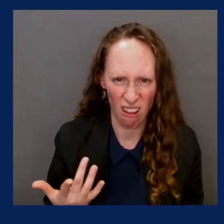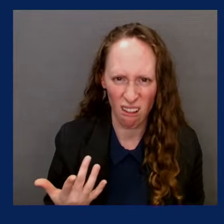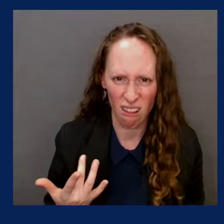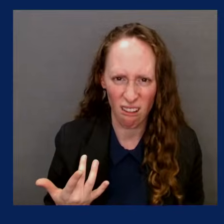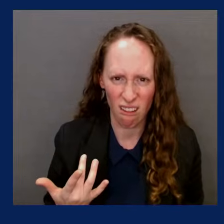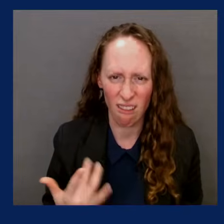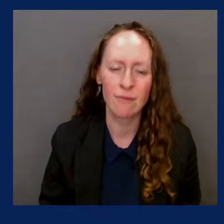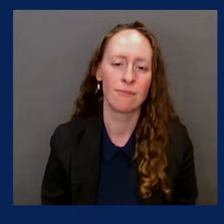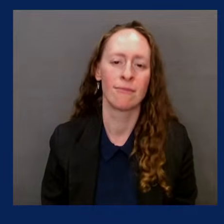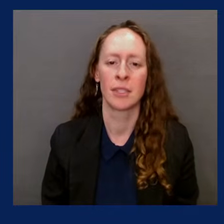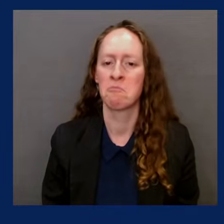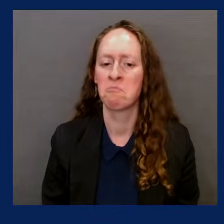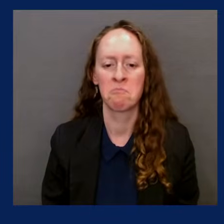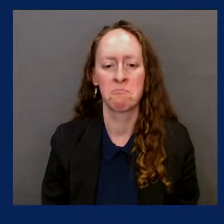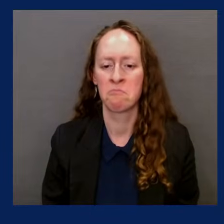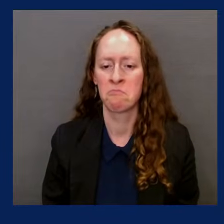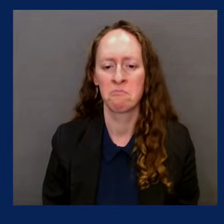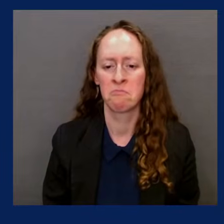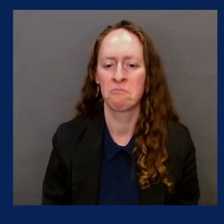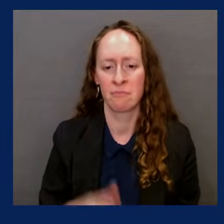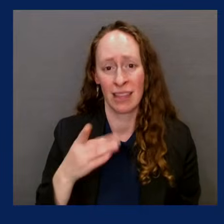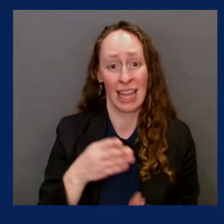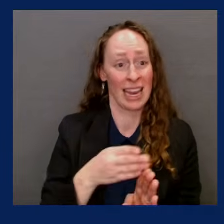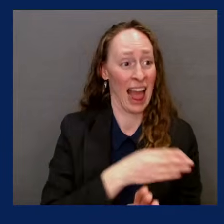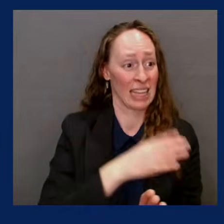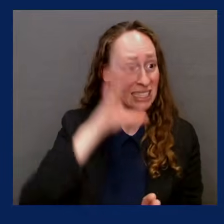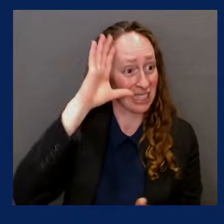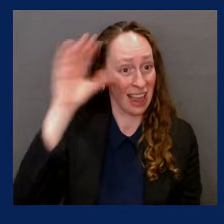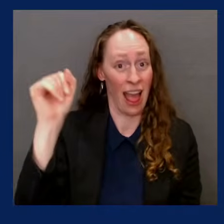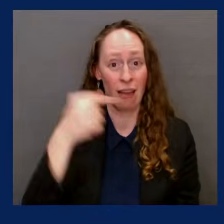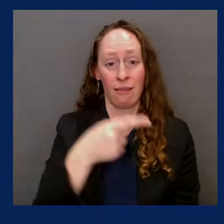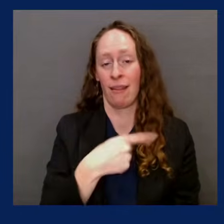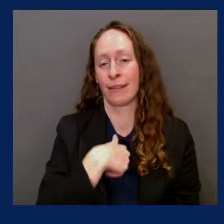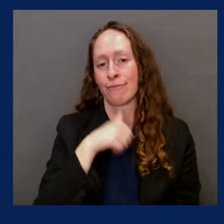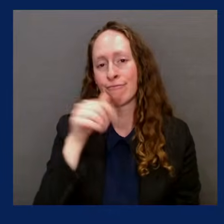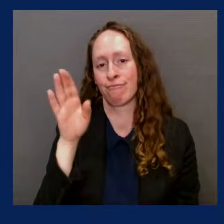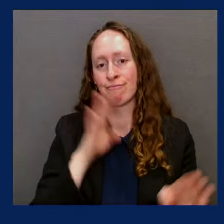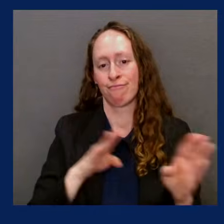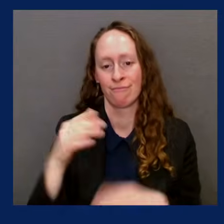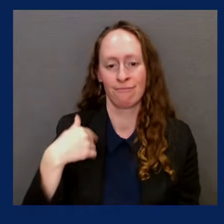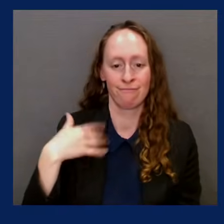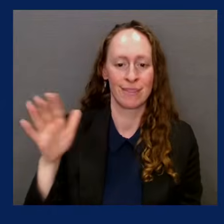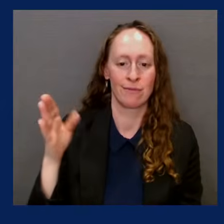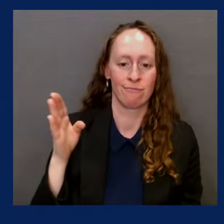They have about 60 lawsuits, and they all went to the Supreme Court, and, every time, they lost. I understand the Constitution.